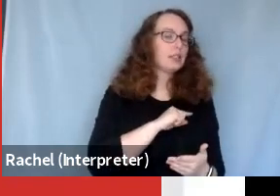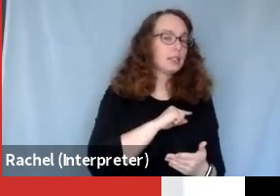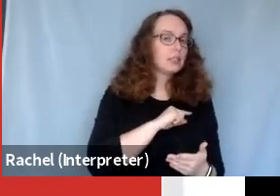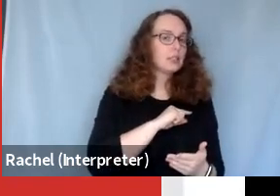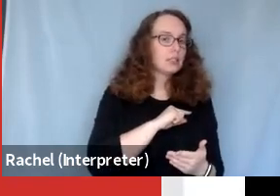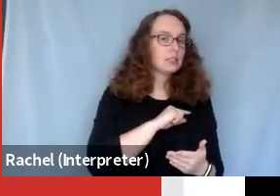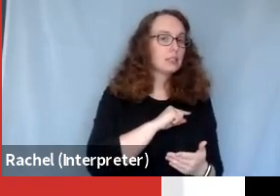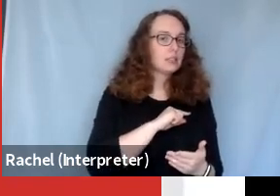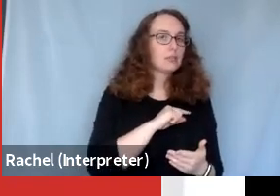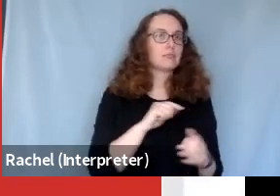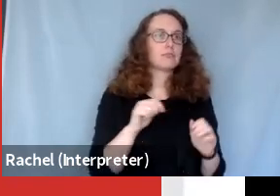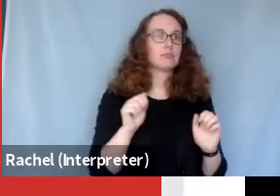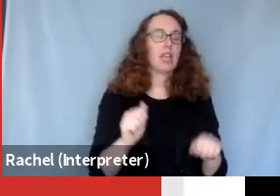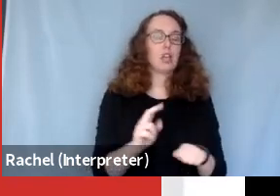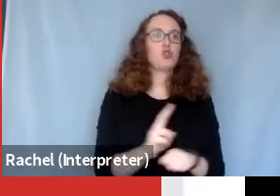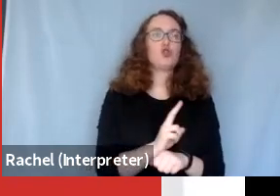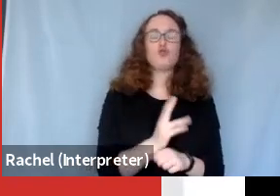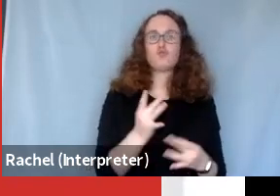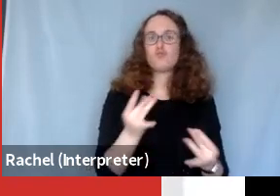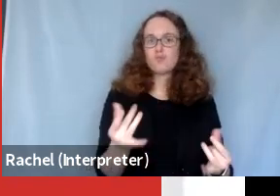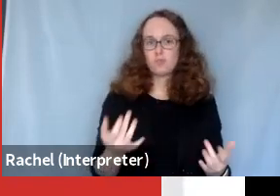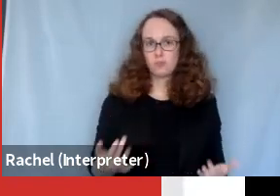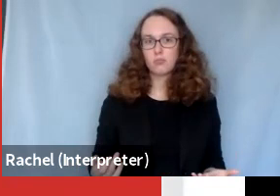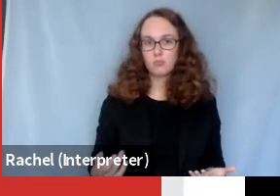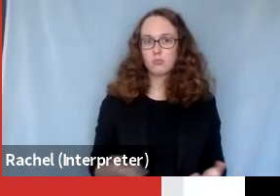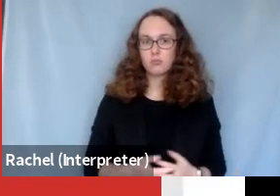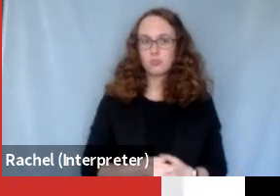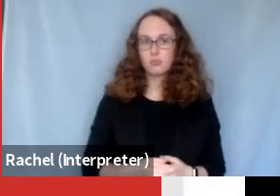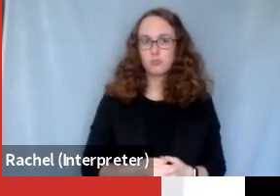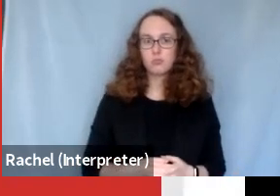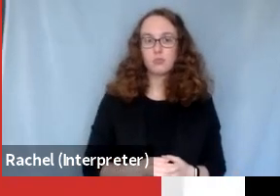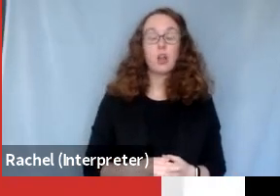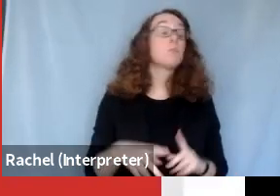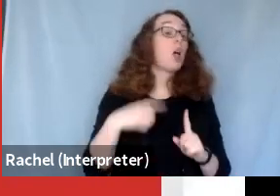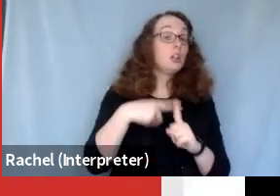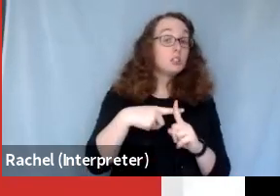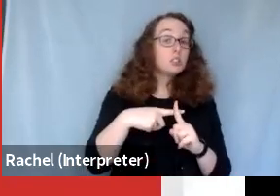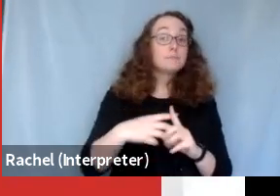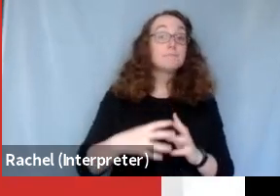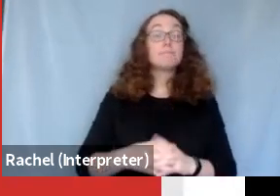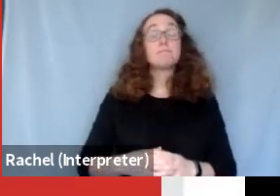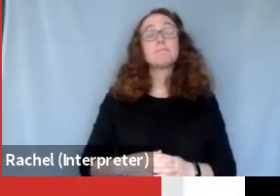order to even get back on our shelves. And also, you know if you're not satisfied for